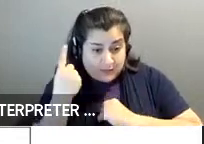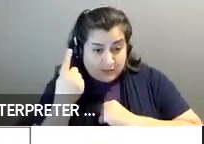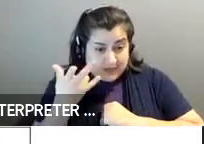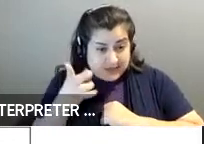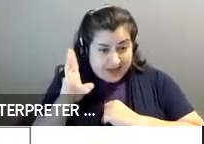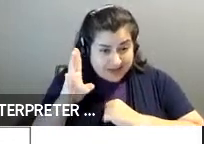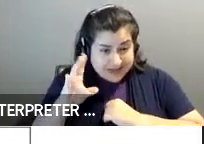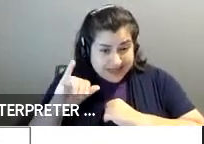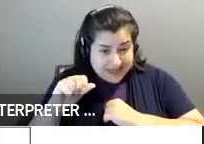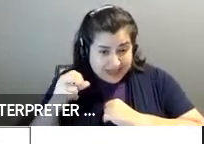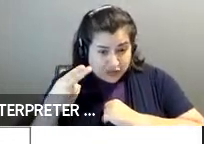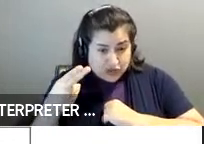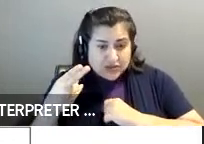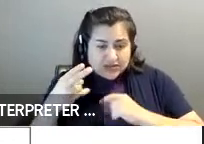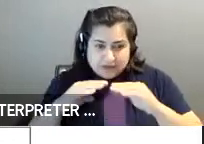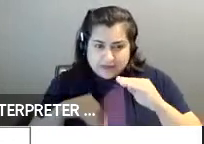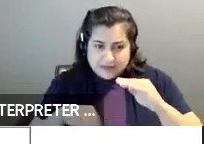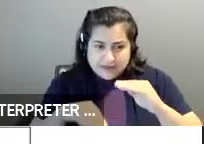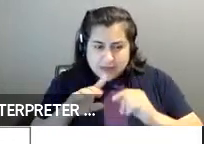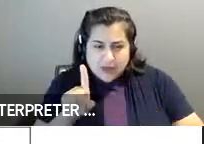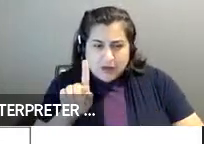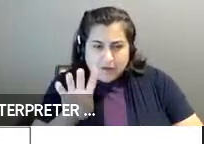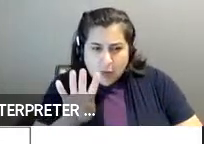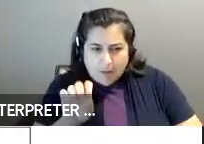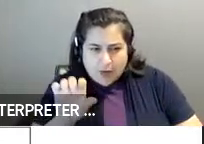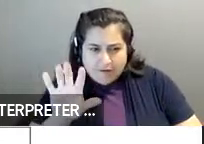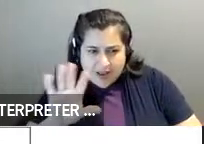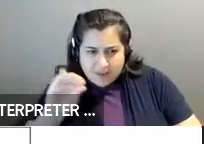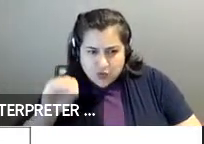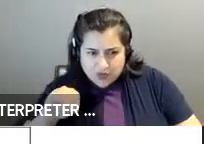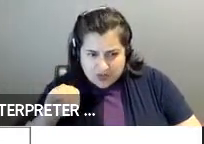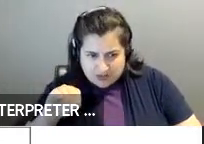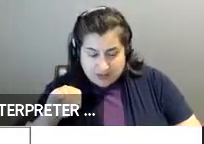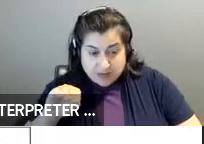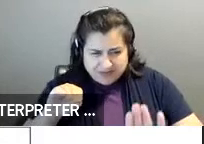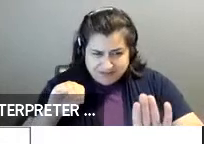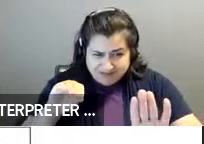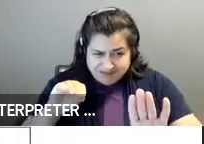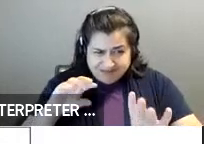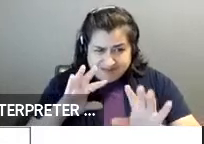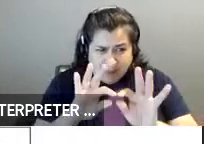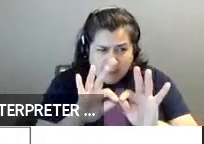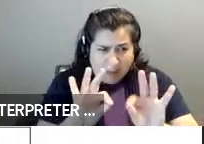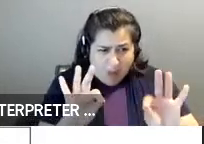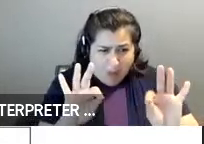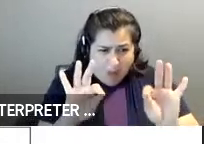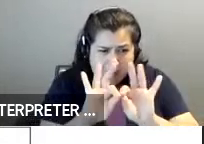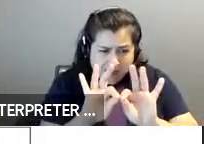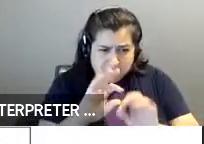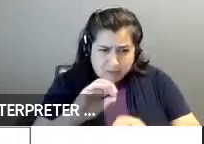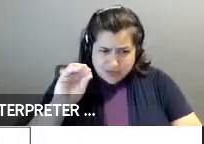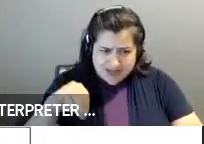These numbers are critical, because these would be the percentages of people in a wheelchair